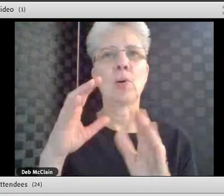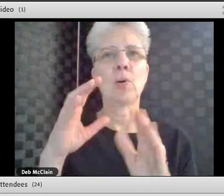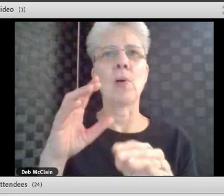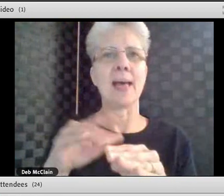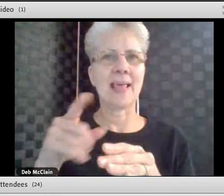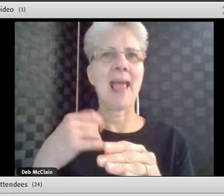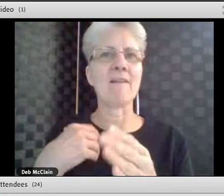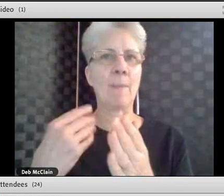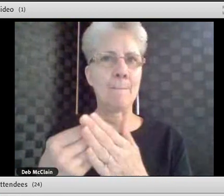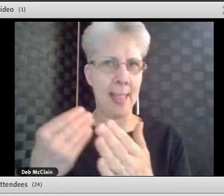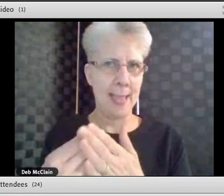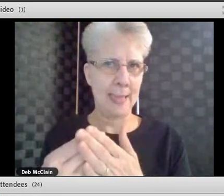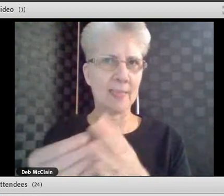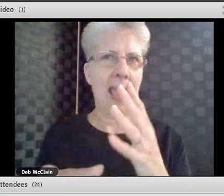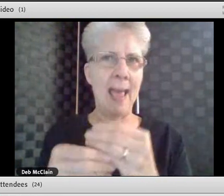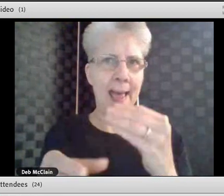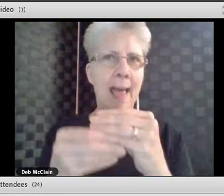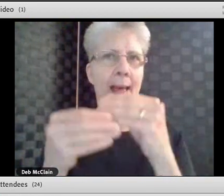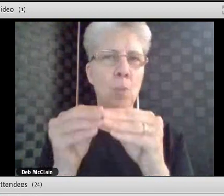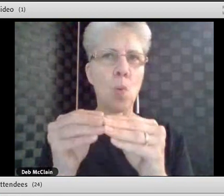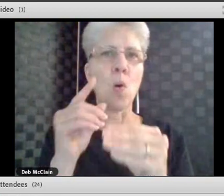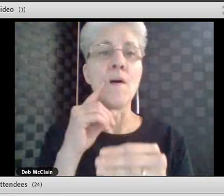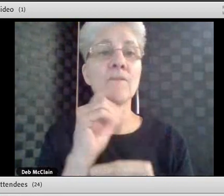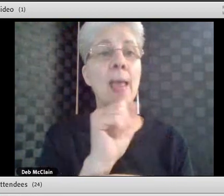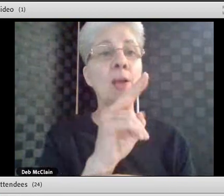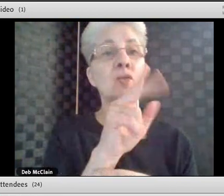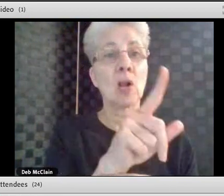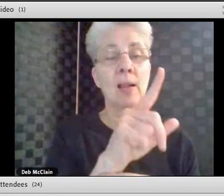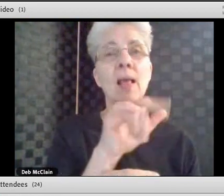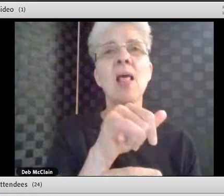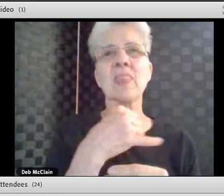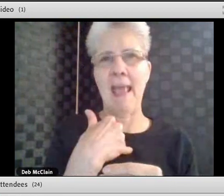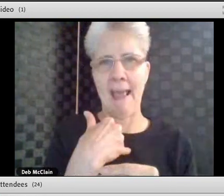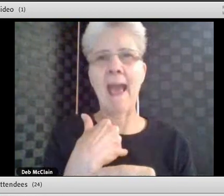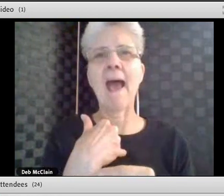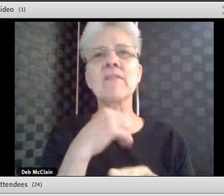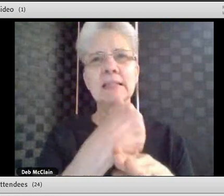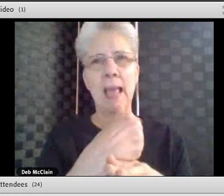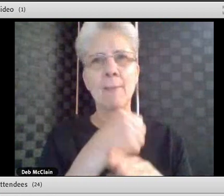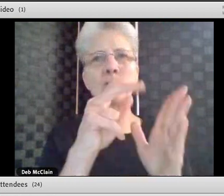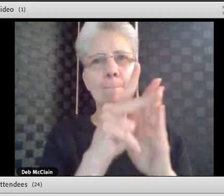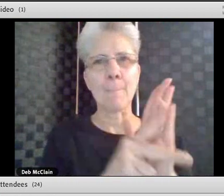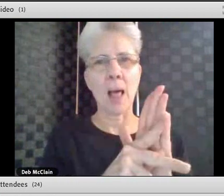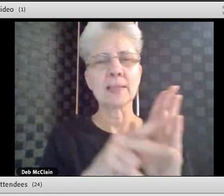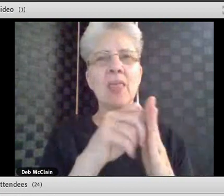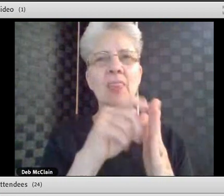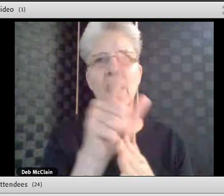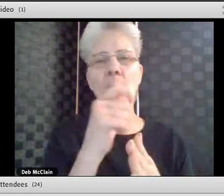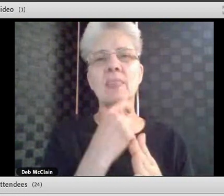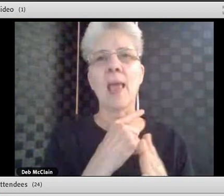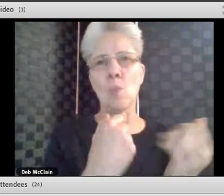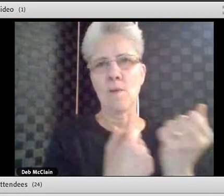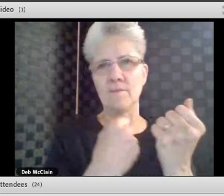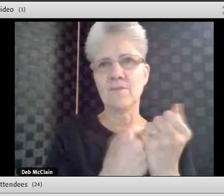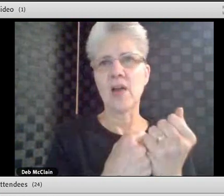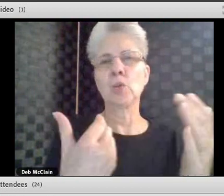as pieces become available and as they have money. So for the Air University Library, they have established a policy in the library